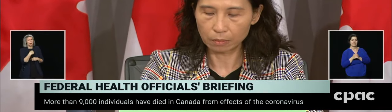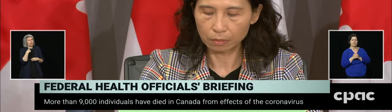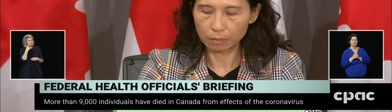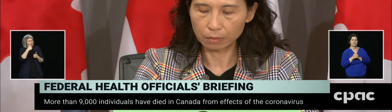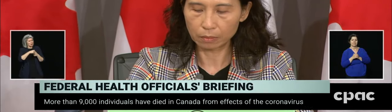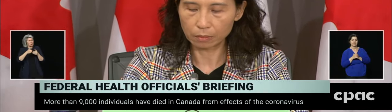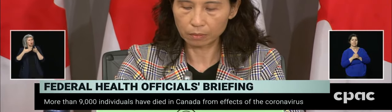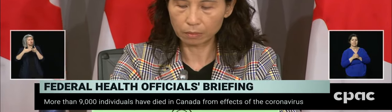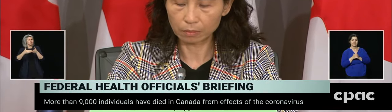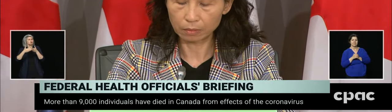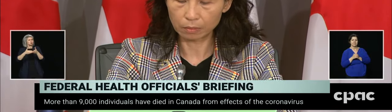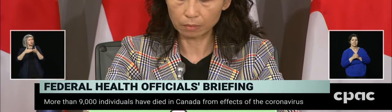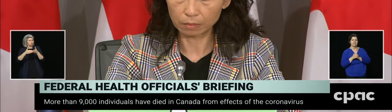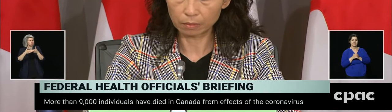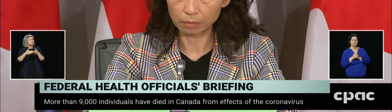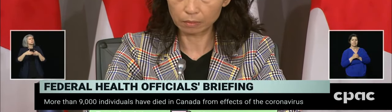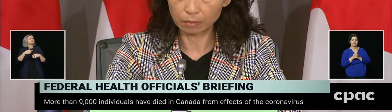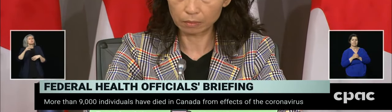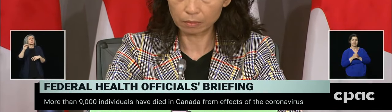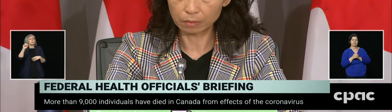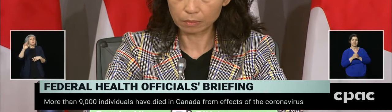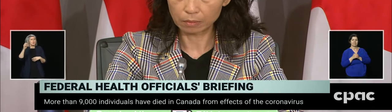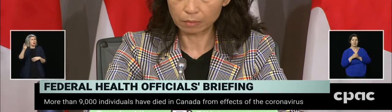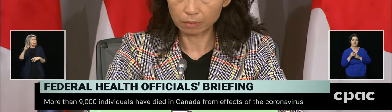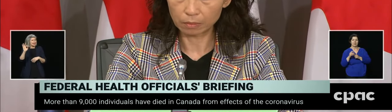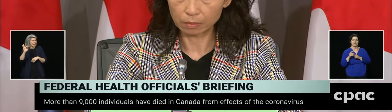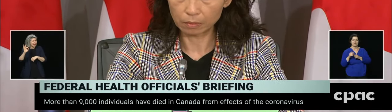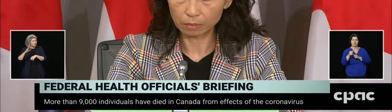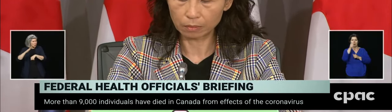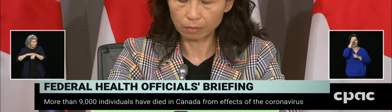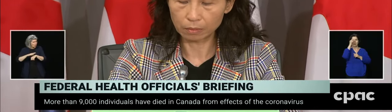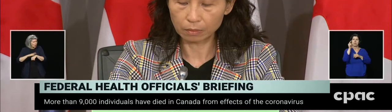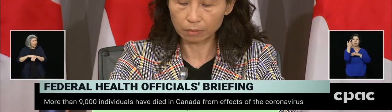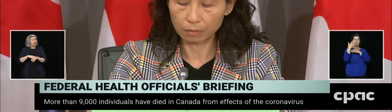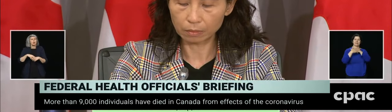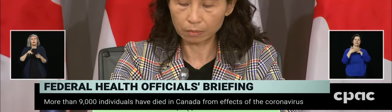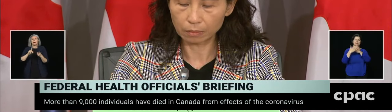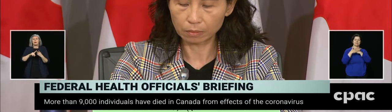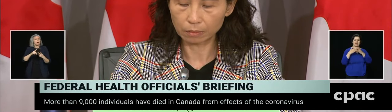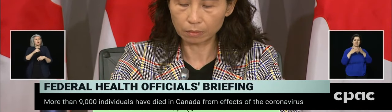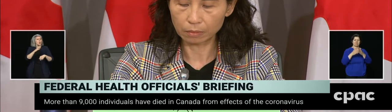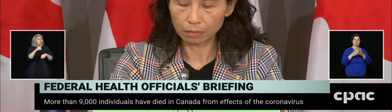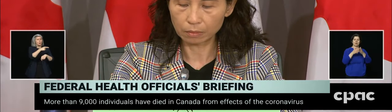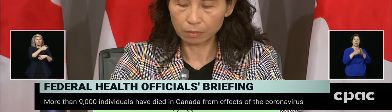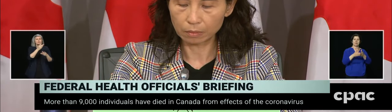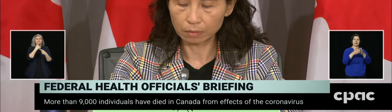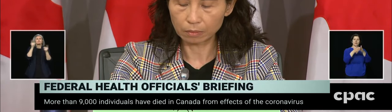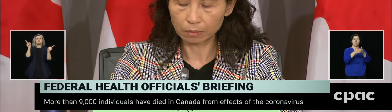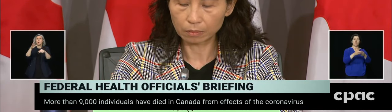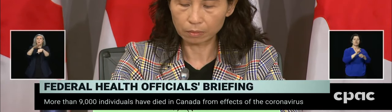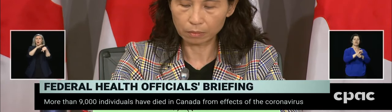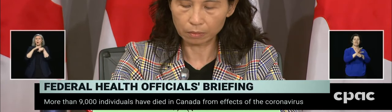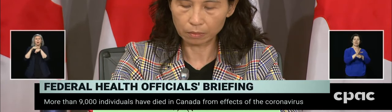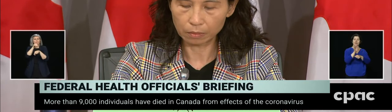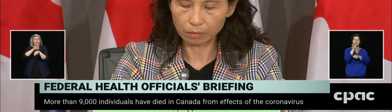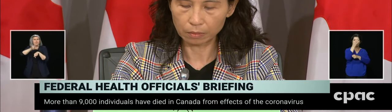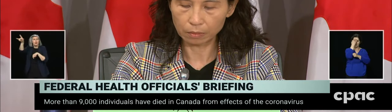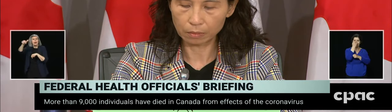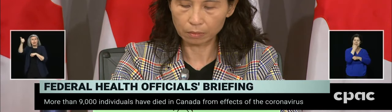WE KNOW THE FIRST WARNINGS ABOUT CRUISE SHIPS WAS ON MARCH 9th, THE FIRST WARNING OF TRAVEL